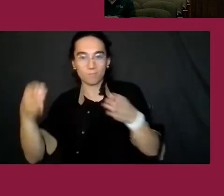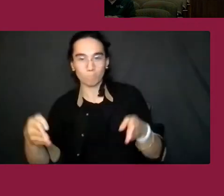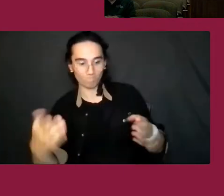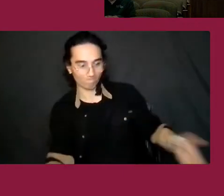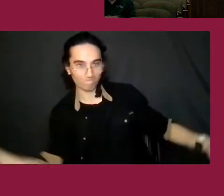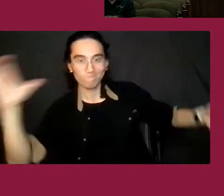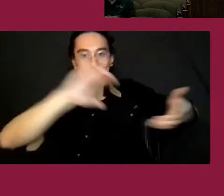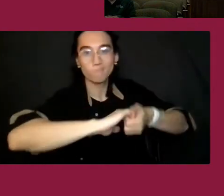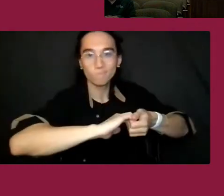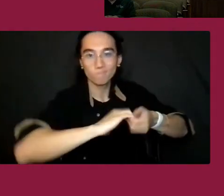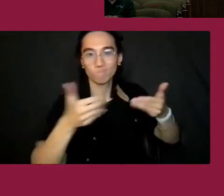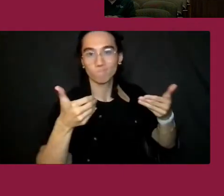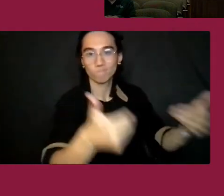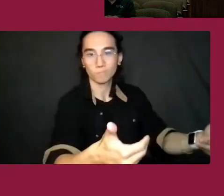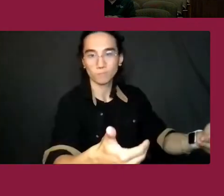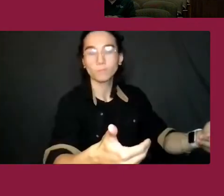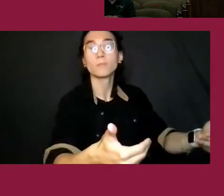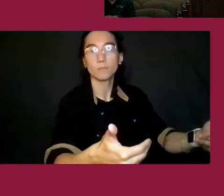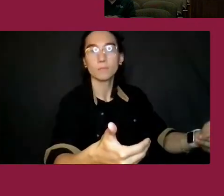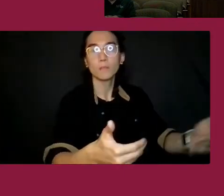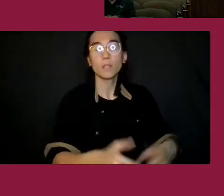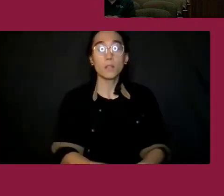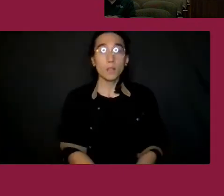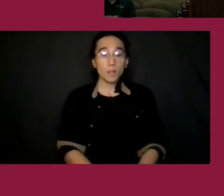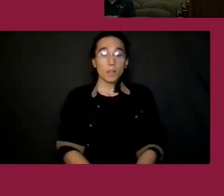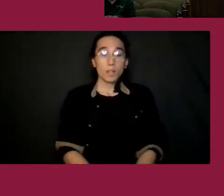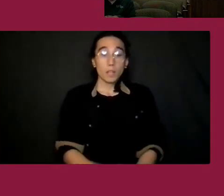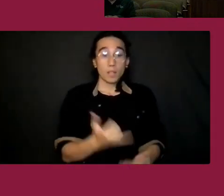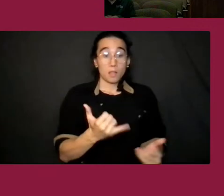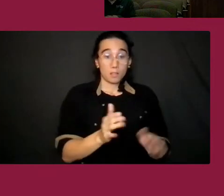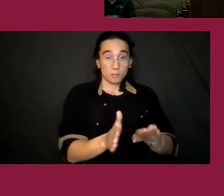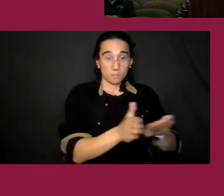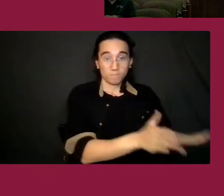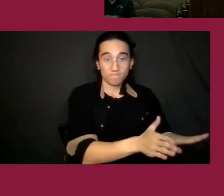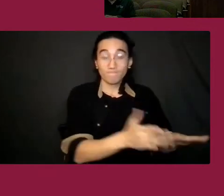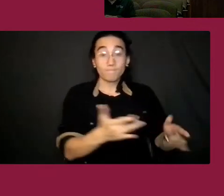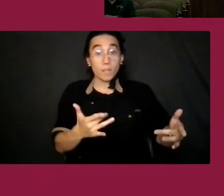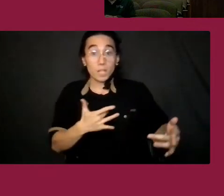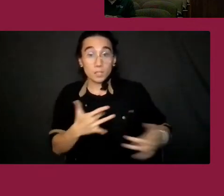It's concerning because the more I learn, the more I